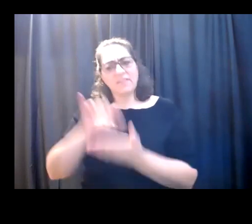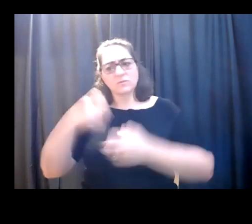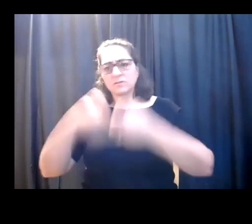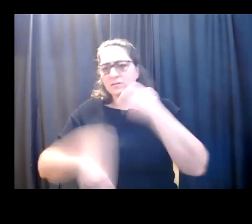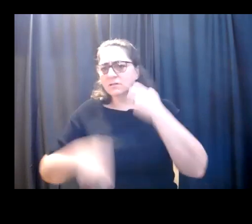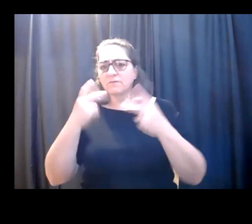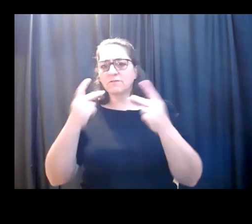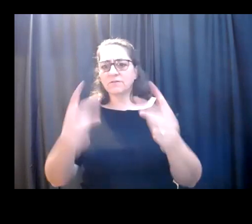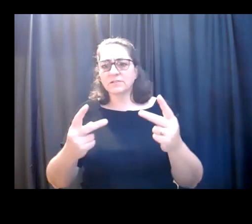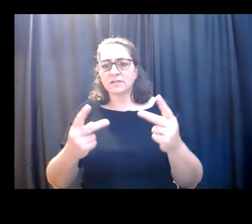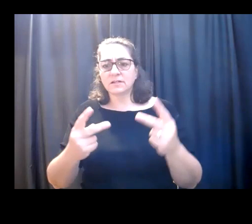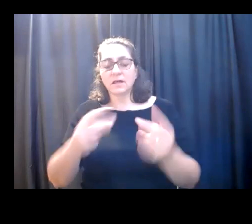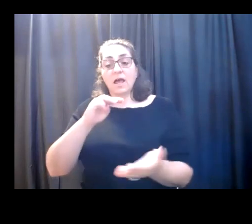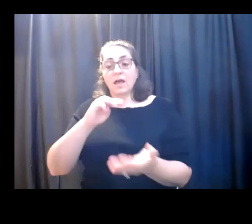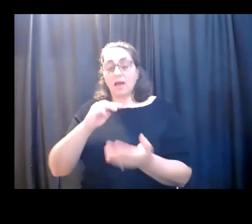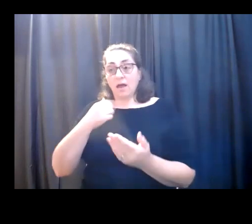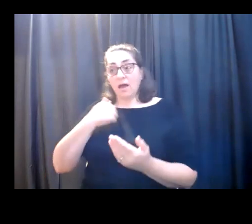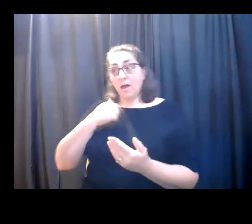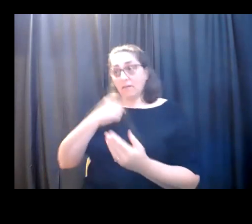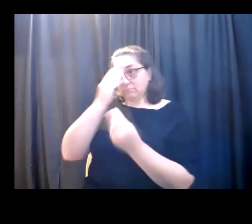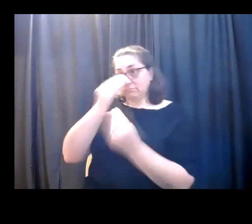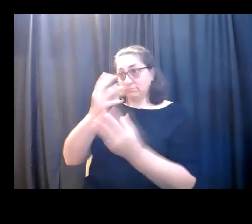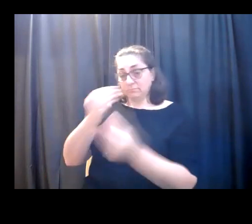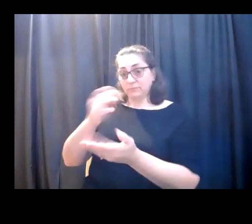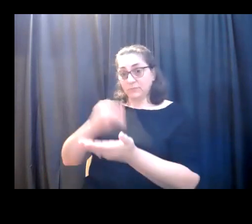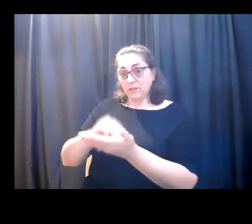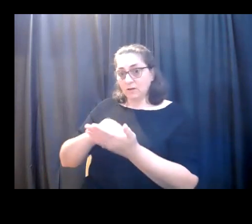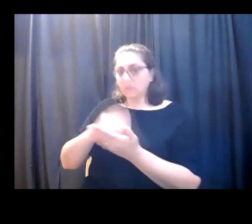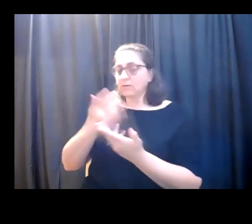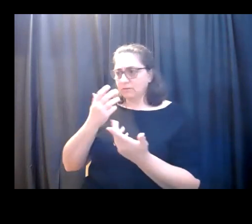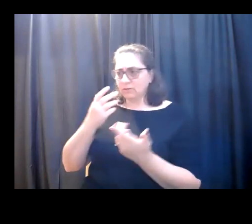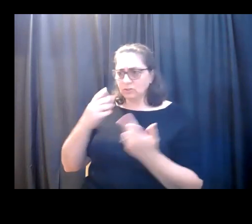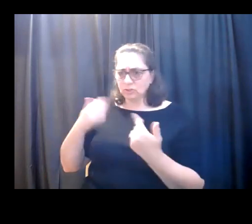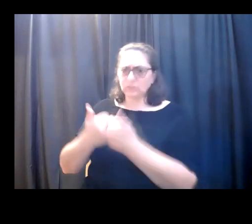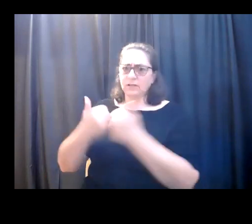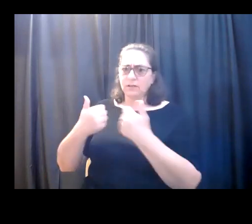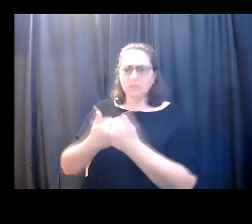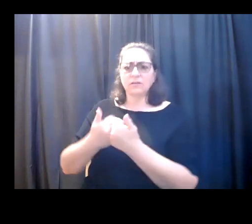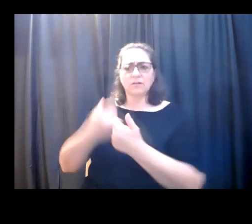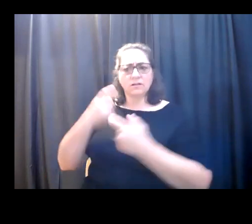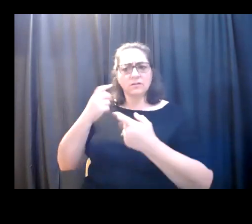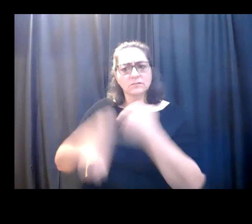it was sock I needed them to repeat things and they consistently check in with me. It